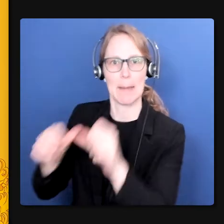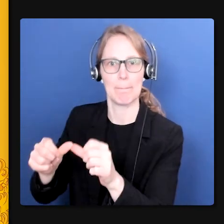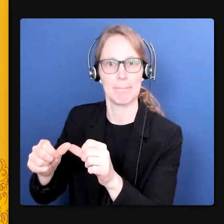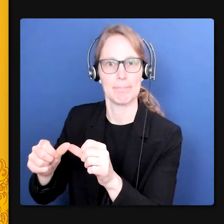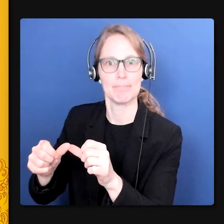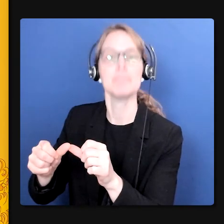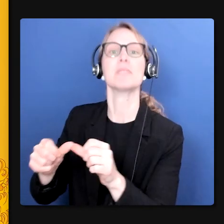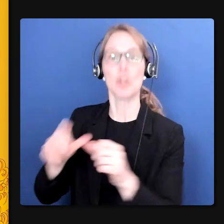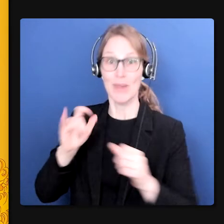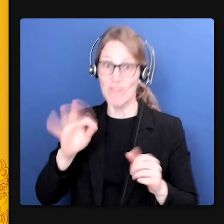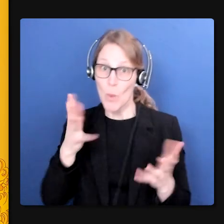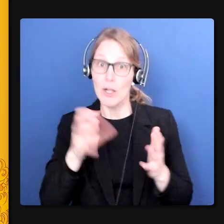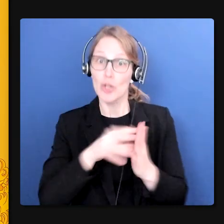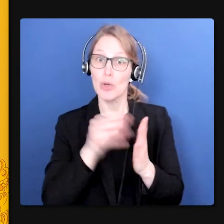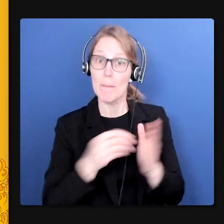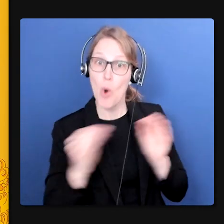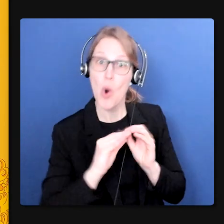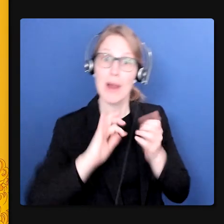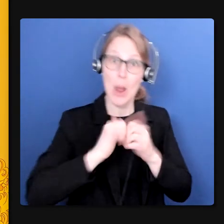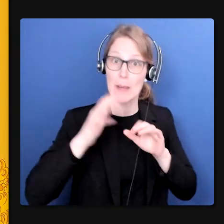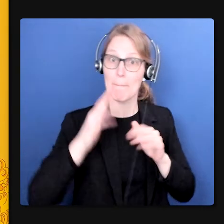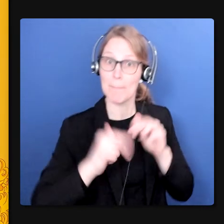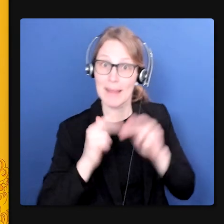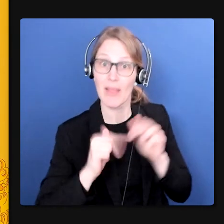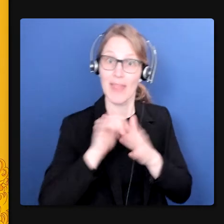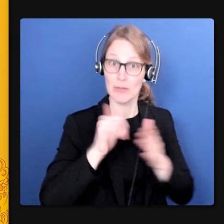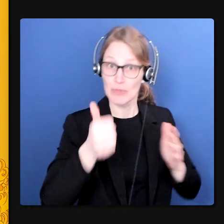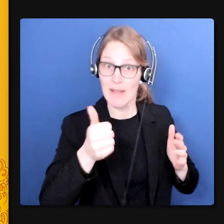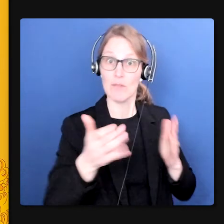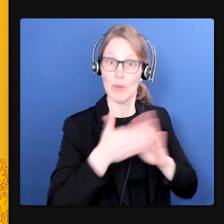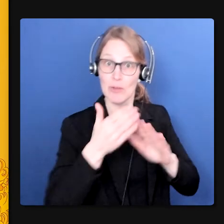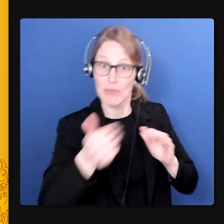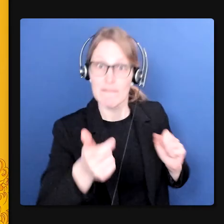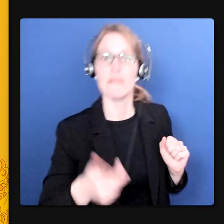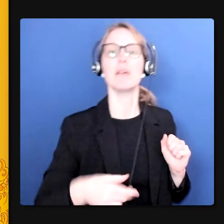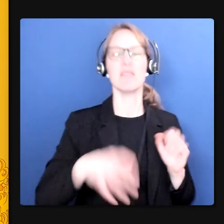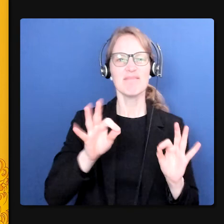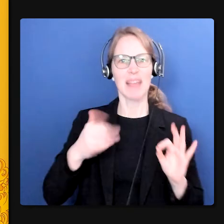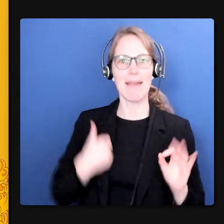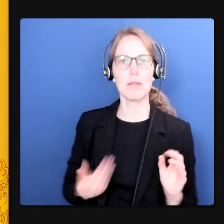If you're interested in learning more about how you can build touch layouts and get up and running on your own,